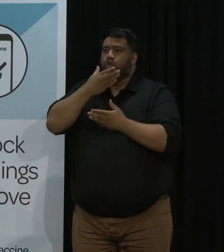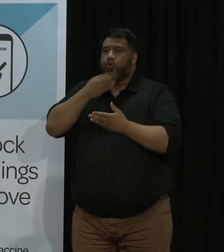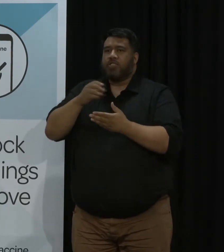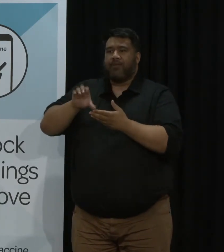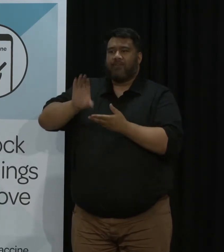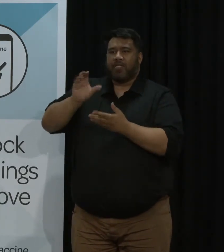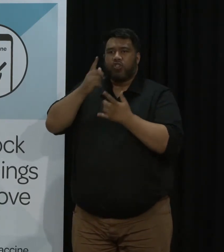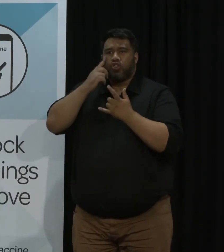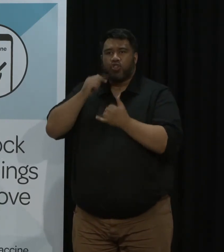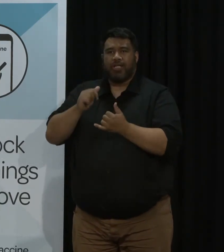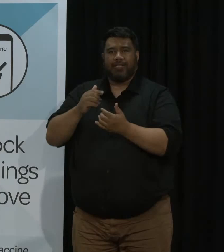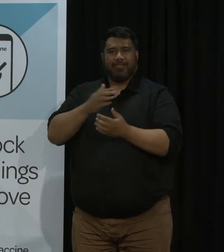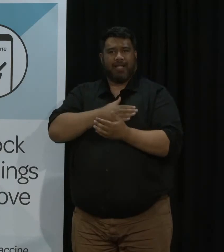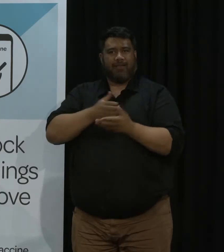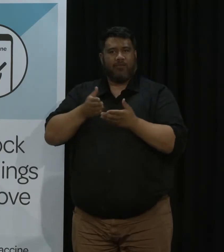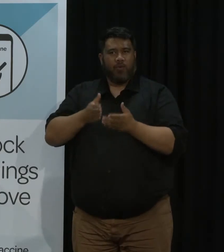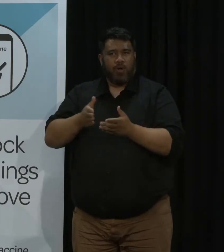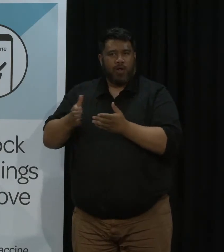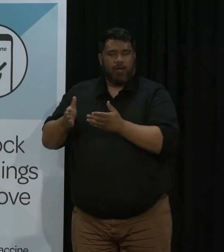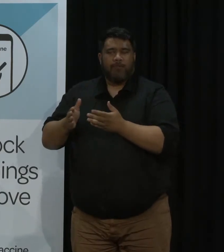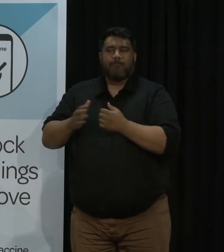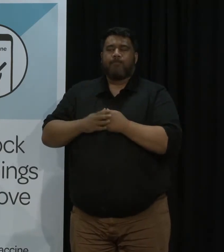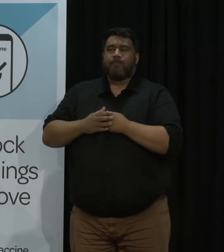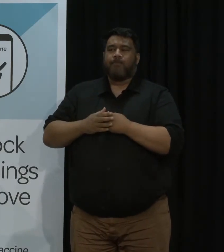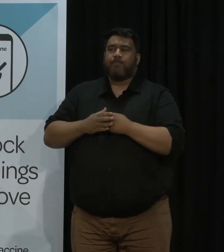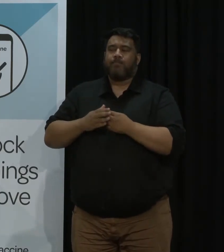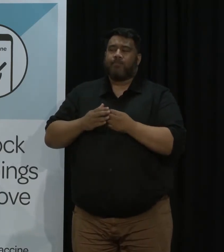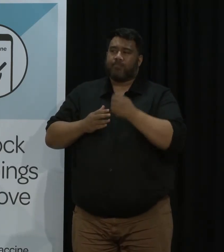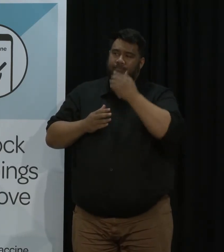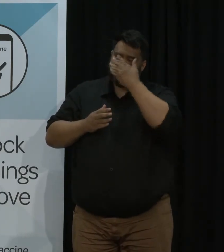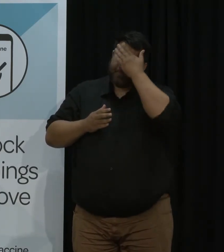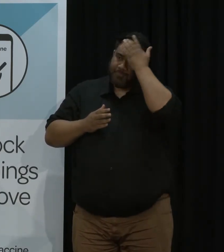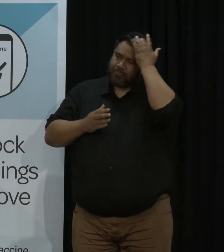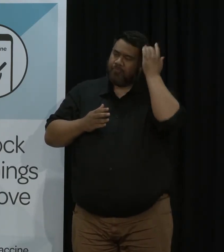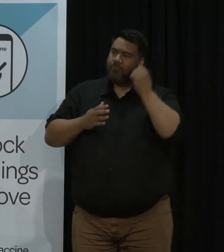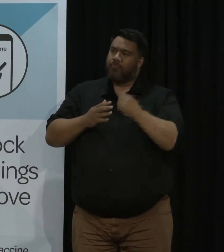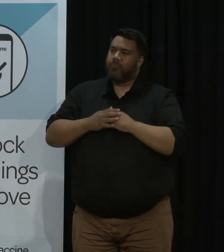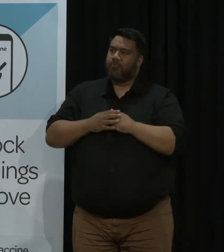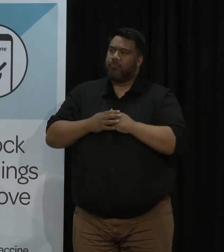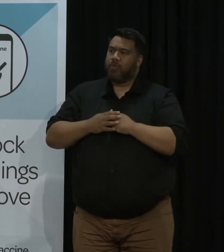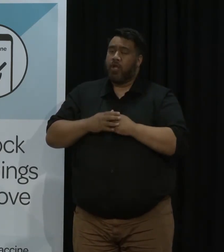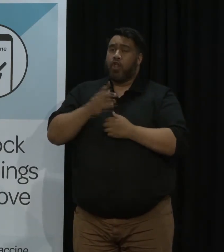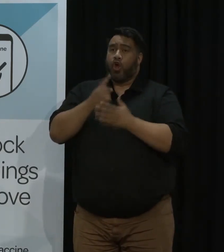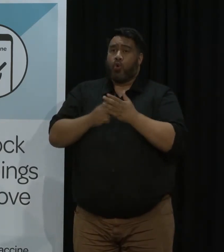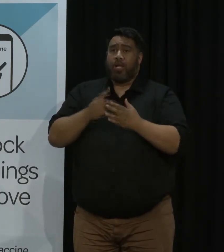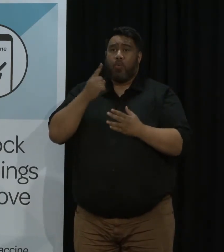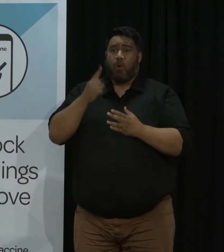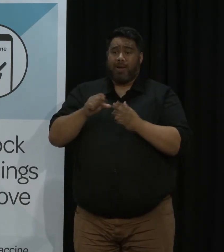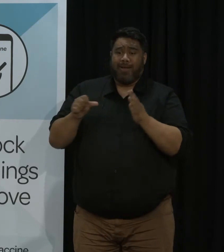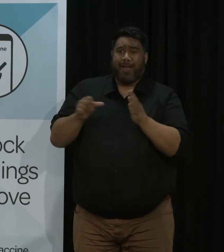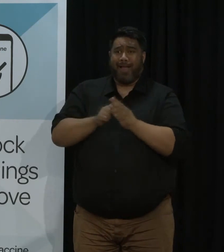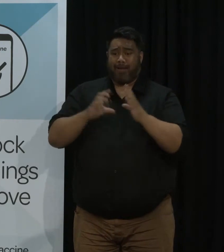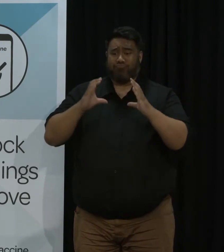will be around supporting compliance at venues, ensuring that they are able to operate